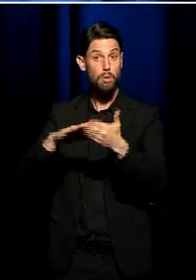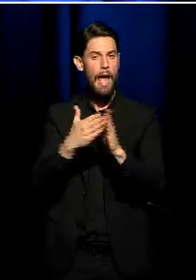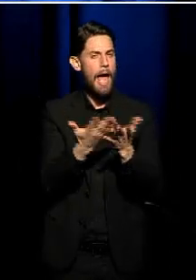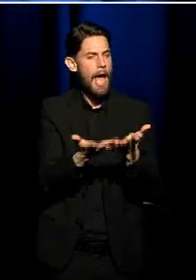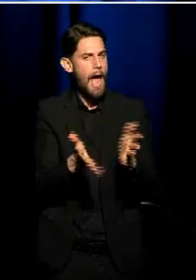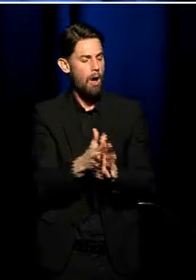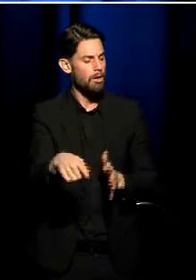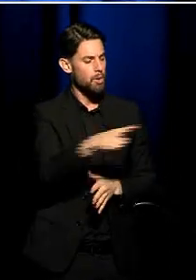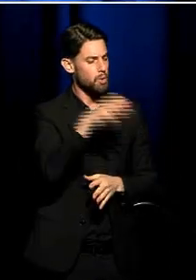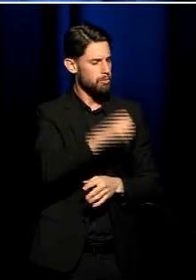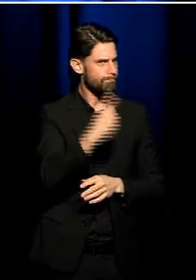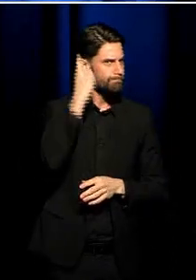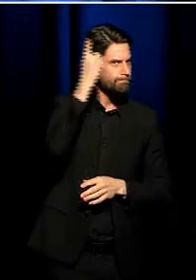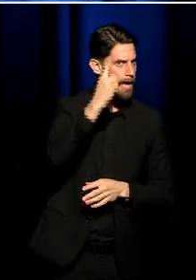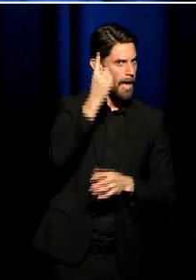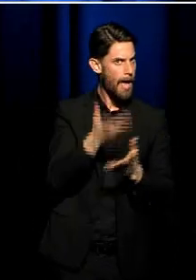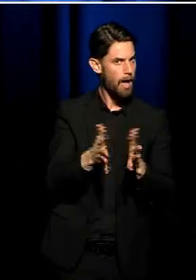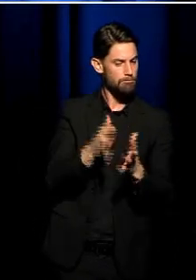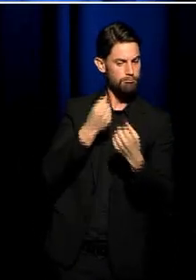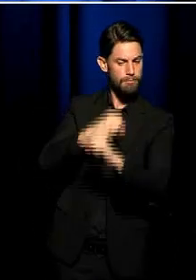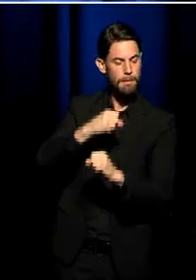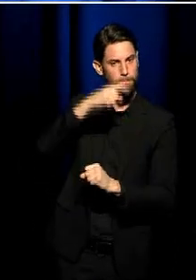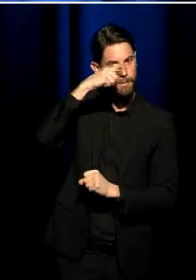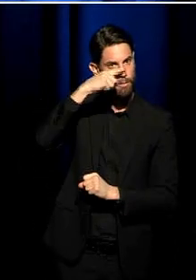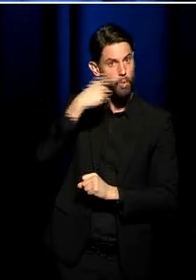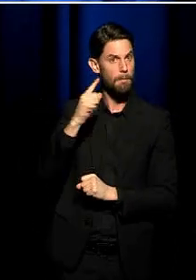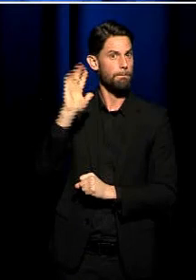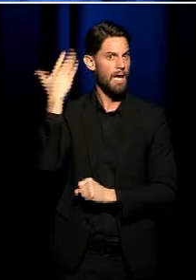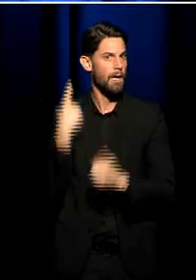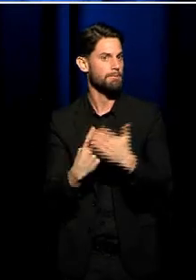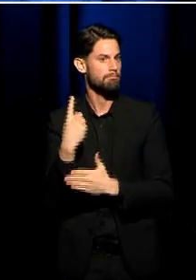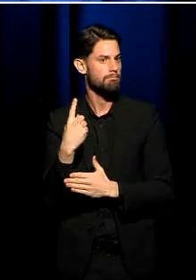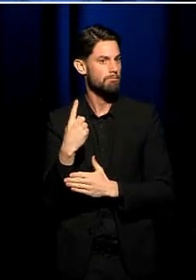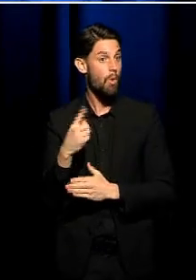disability from experiencing violence, abuse, neglect and exploitation, having